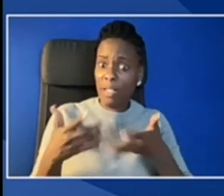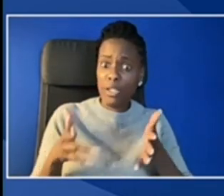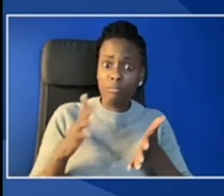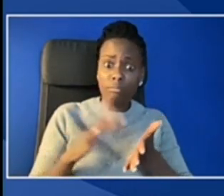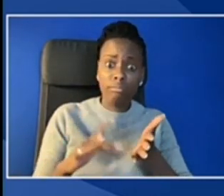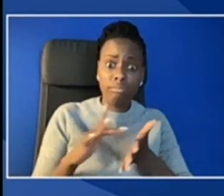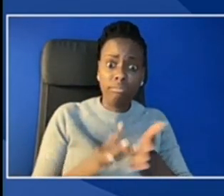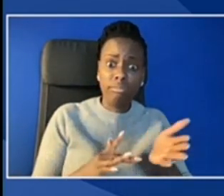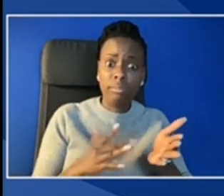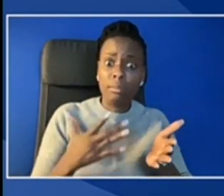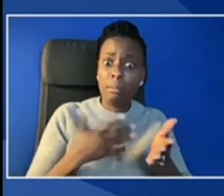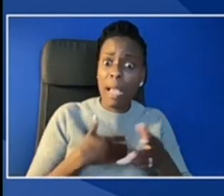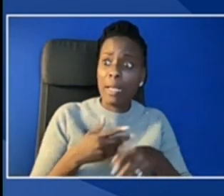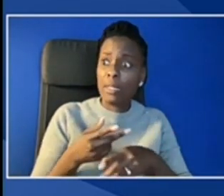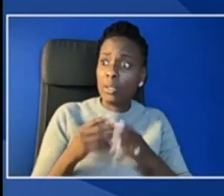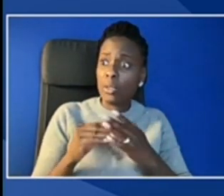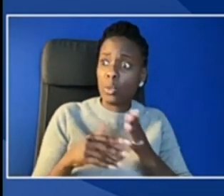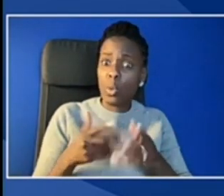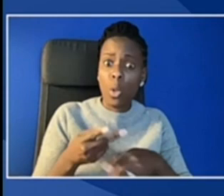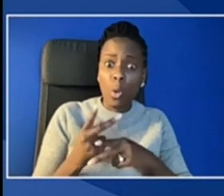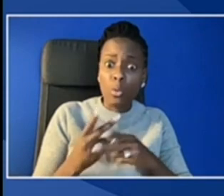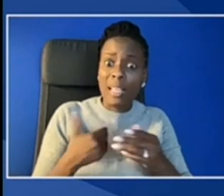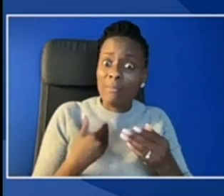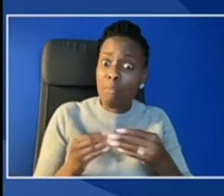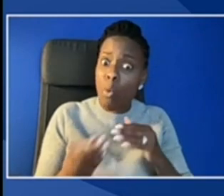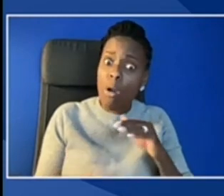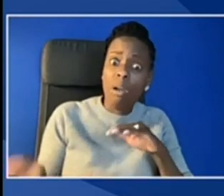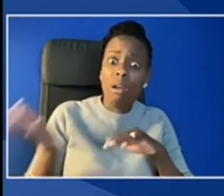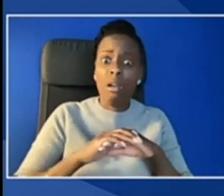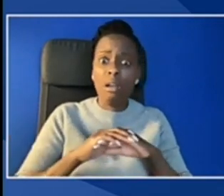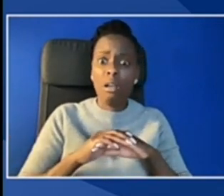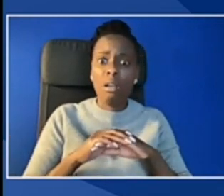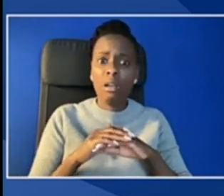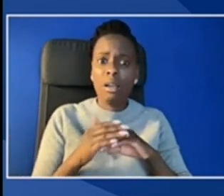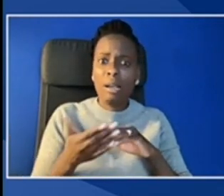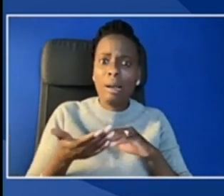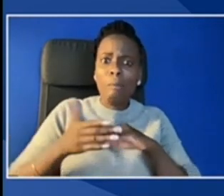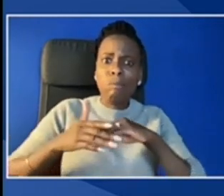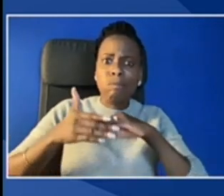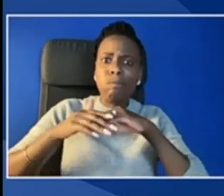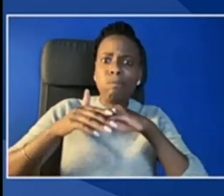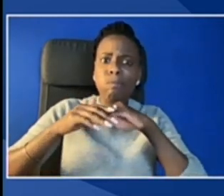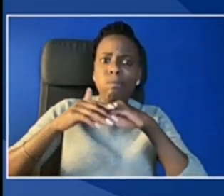student loans. And by the time I getting done paying the other student loans off, I'll be old as my grandparents and they're